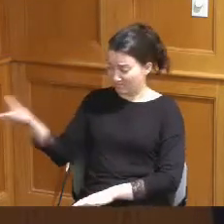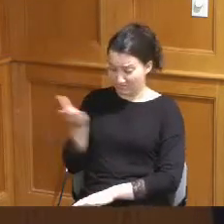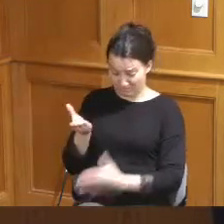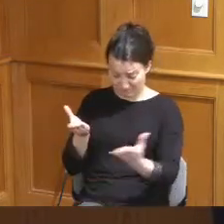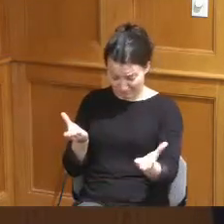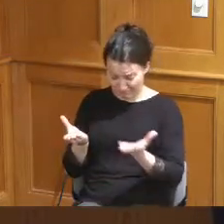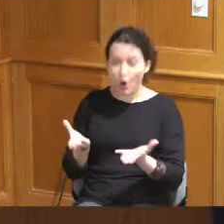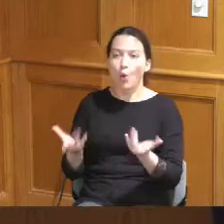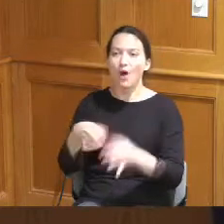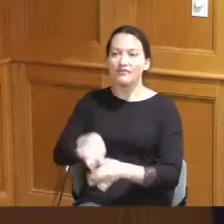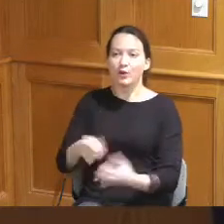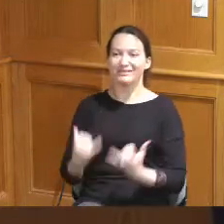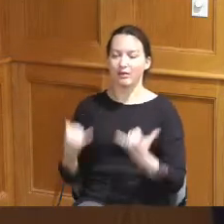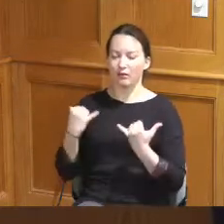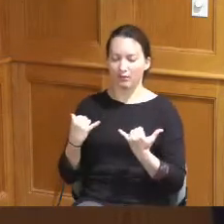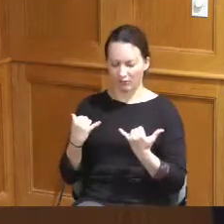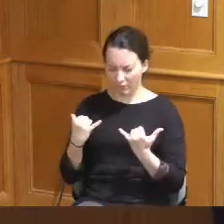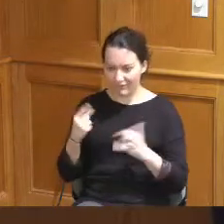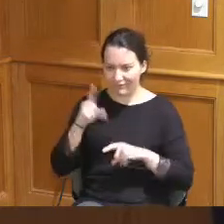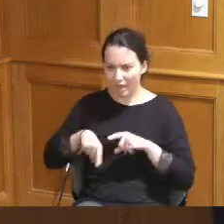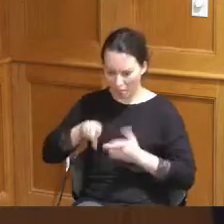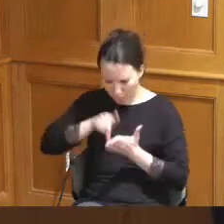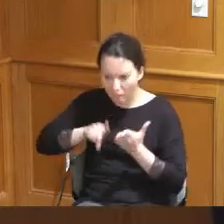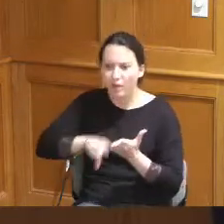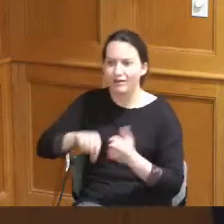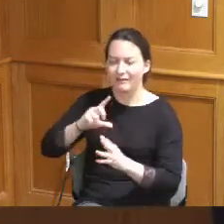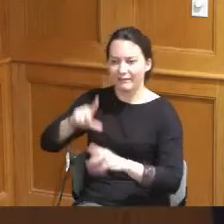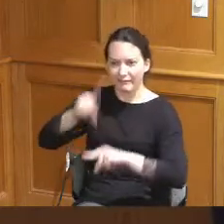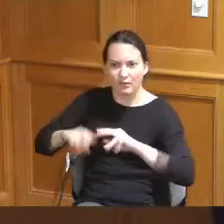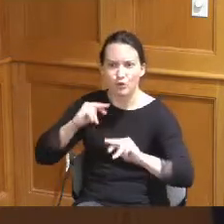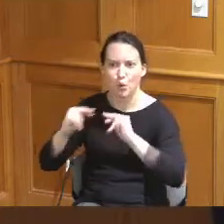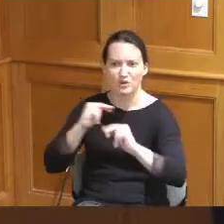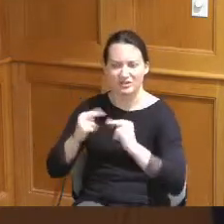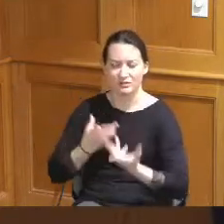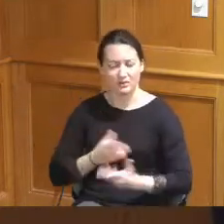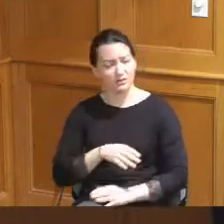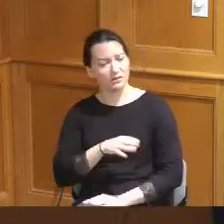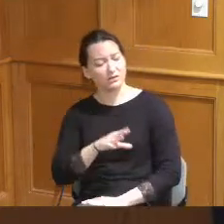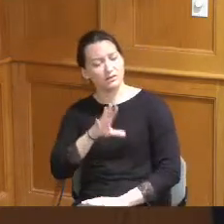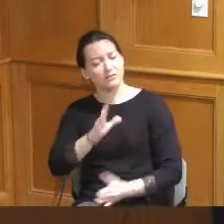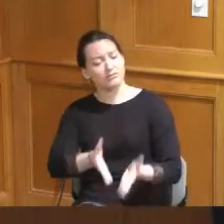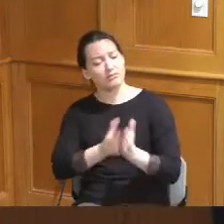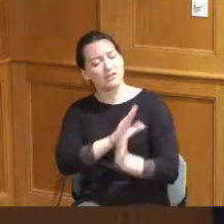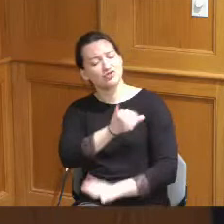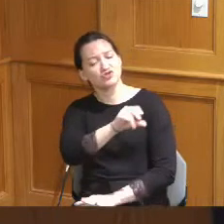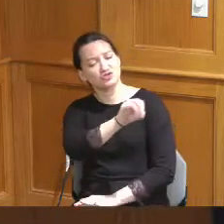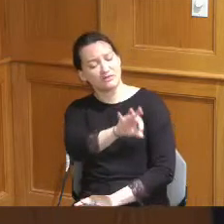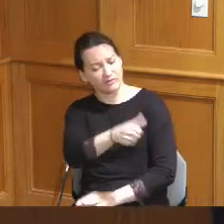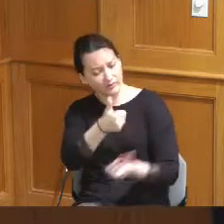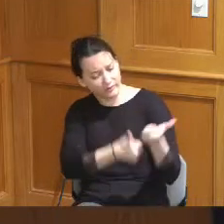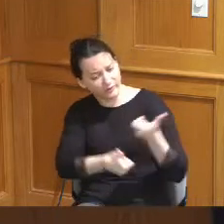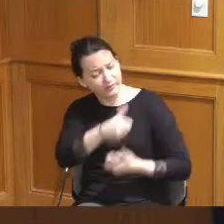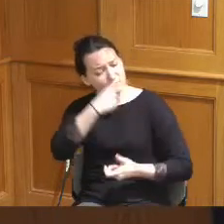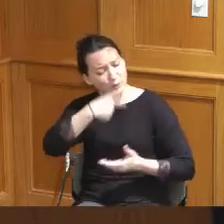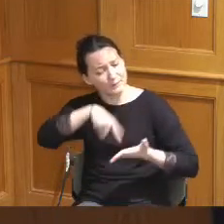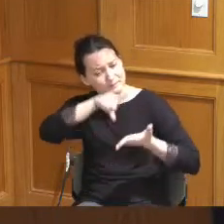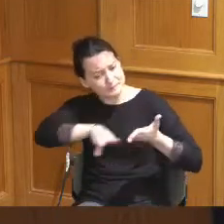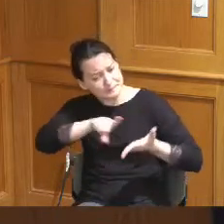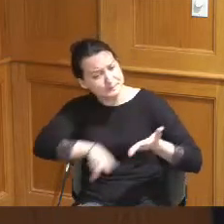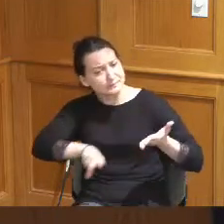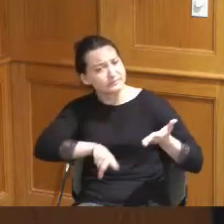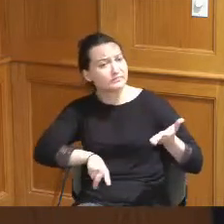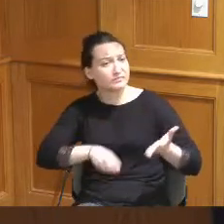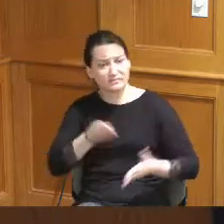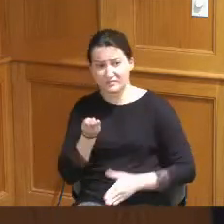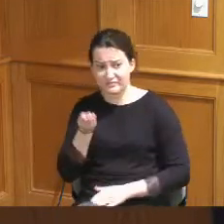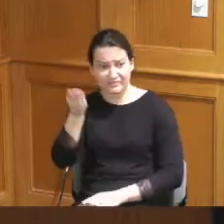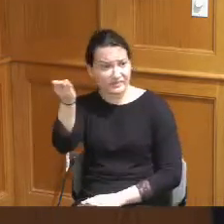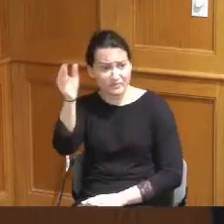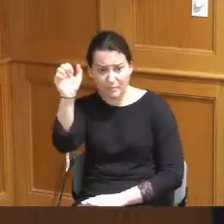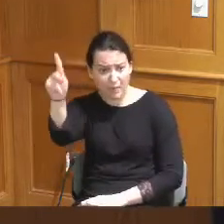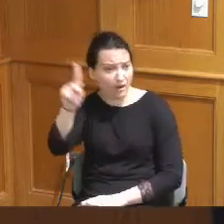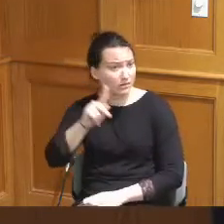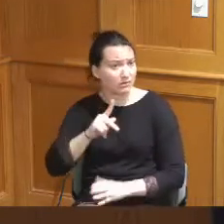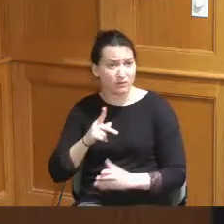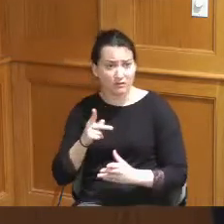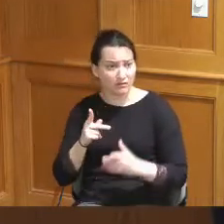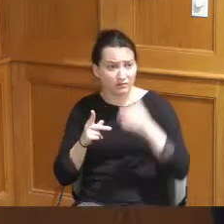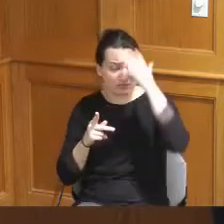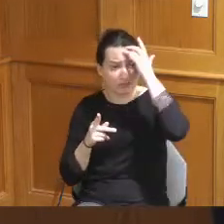to vote on it so I'm asking you Mr Aluotto to look into this and get this back to all of us because I